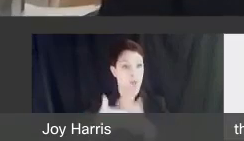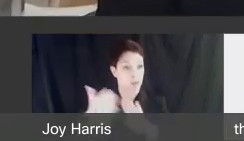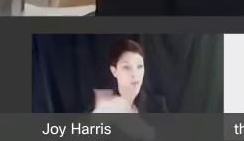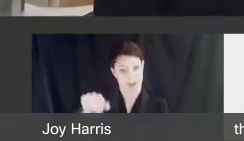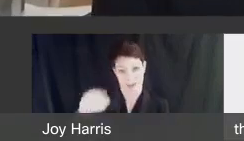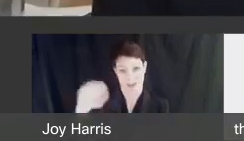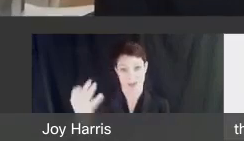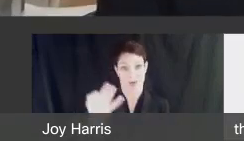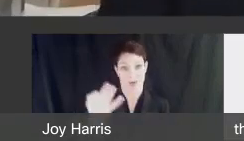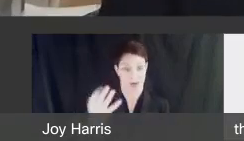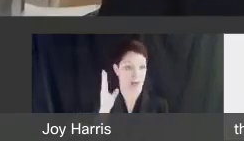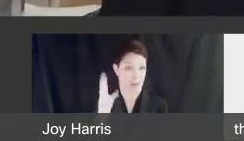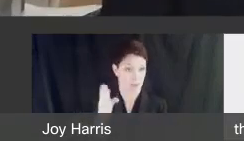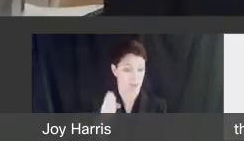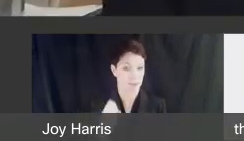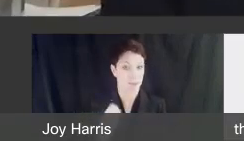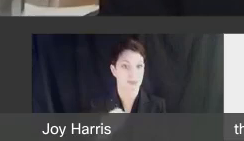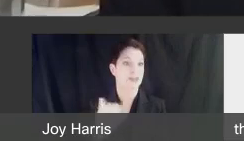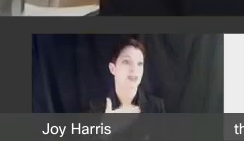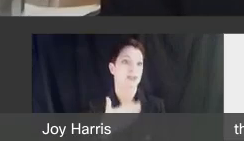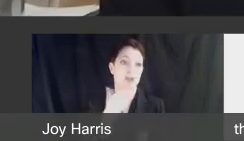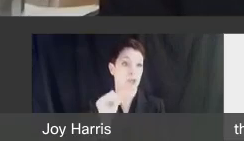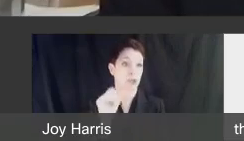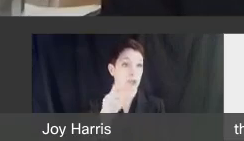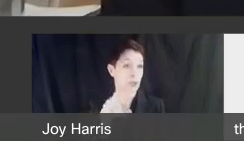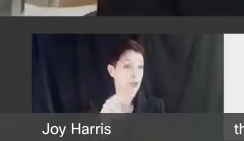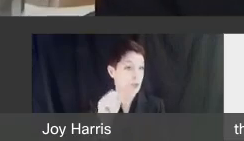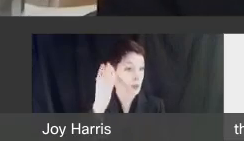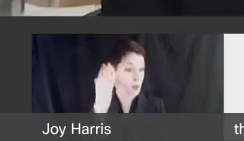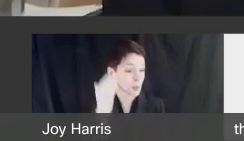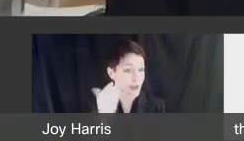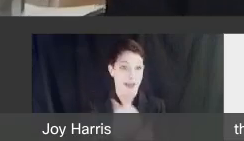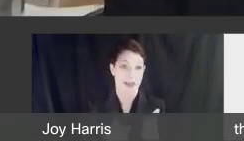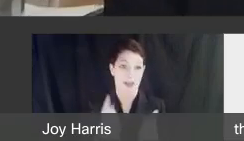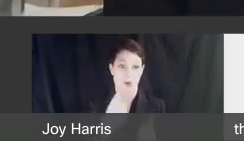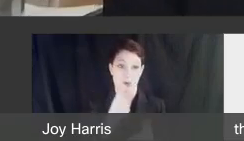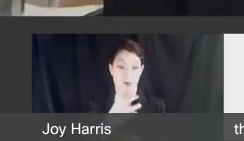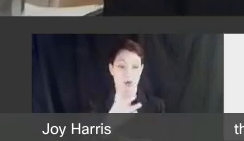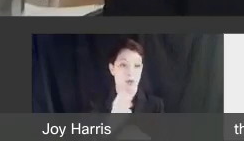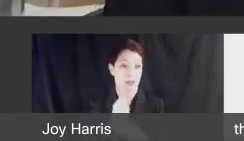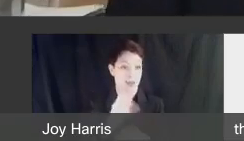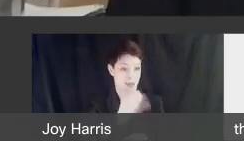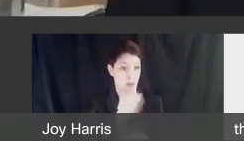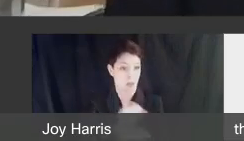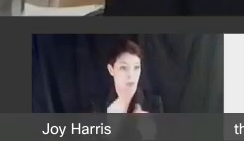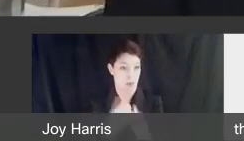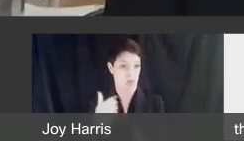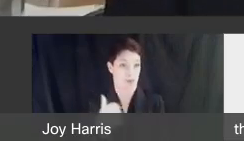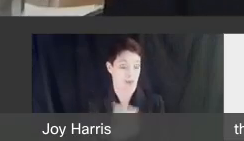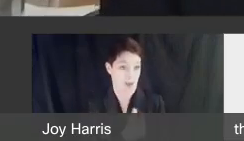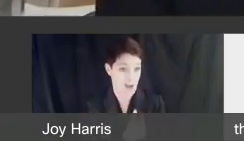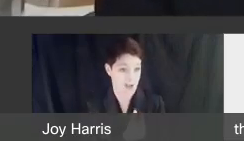This is welcome news because now everyone who gets an appointment with us will be able to choose the